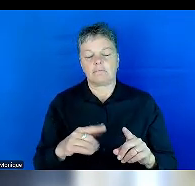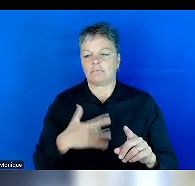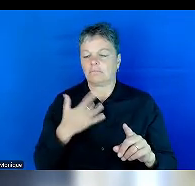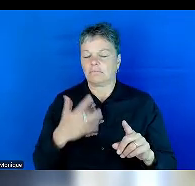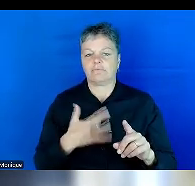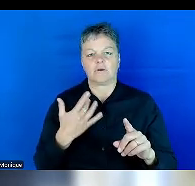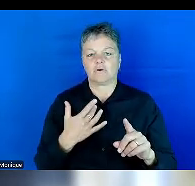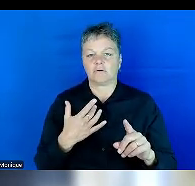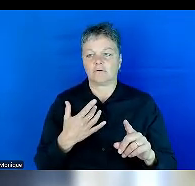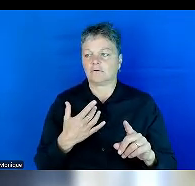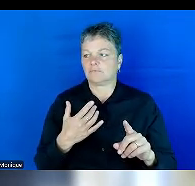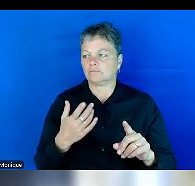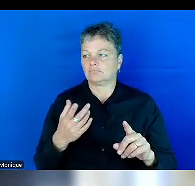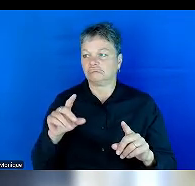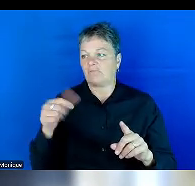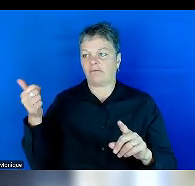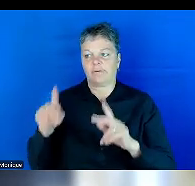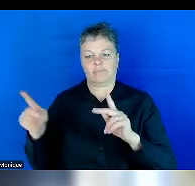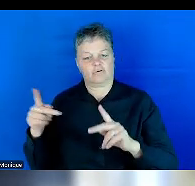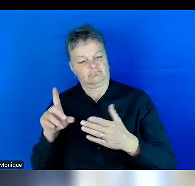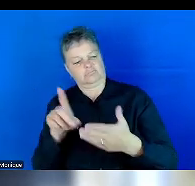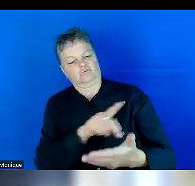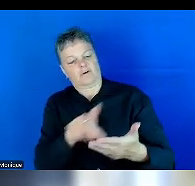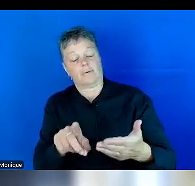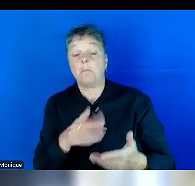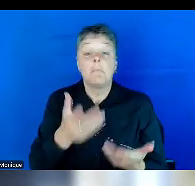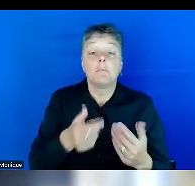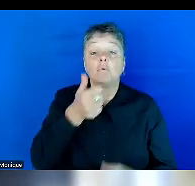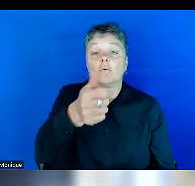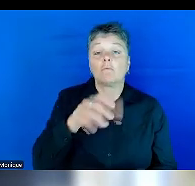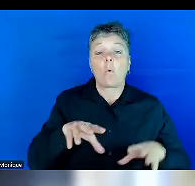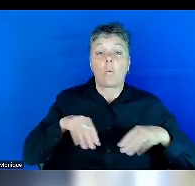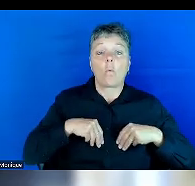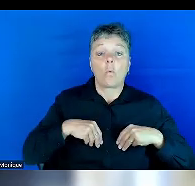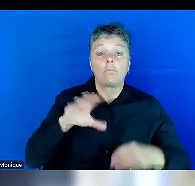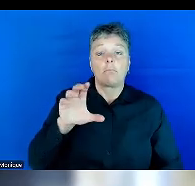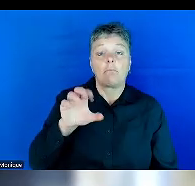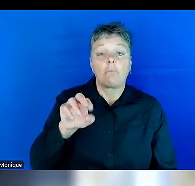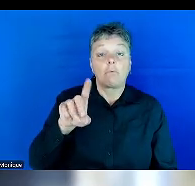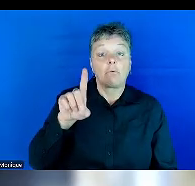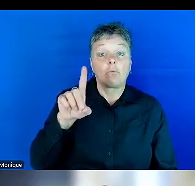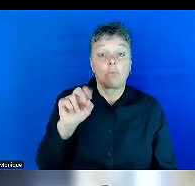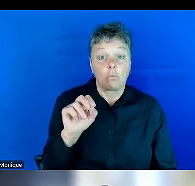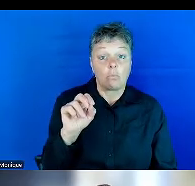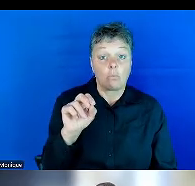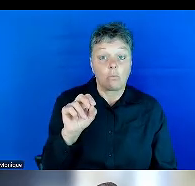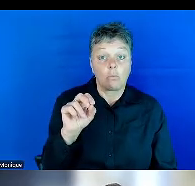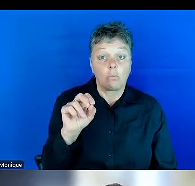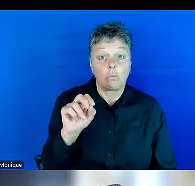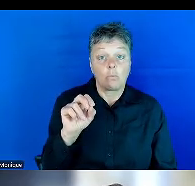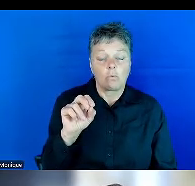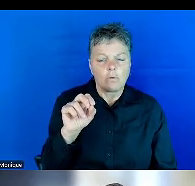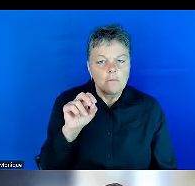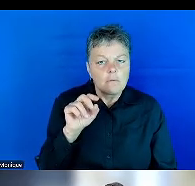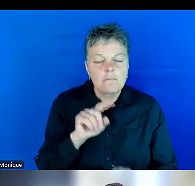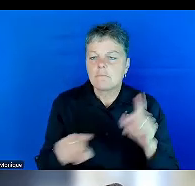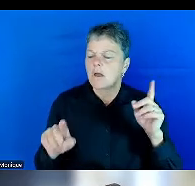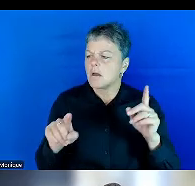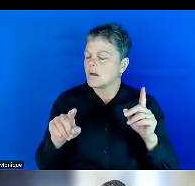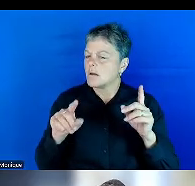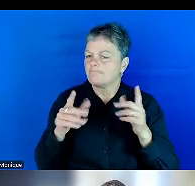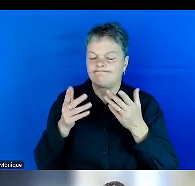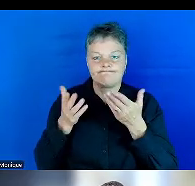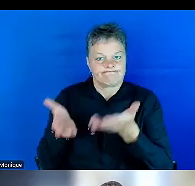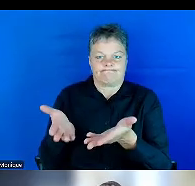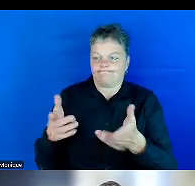or even if you're a condo owner and you are um you're having issues with the condo um board